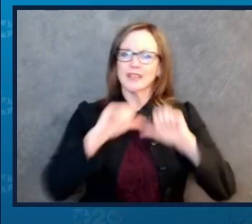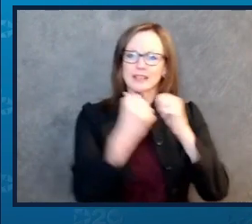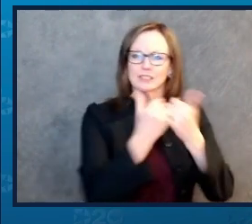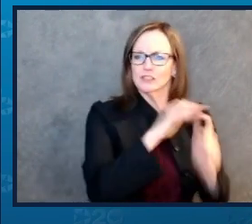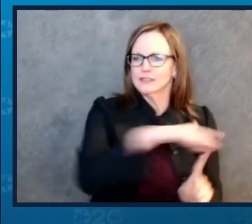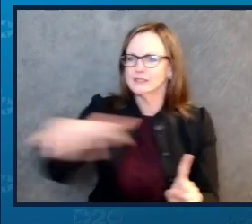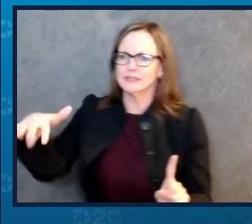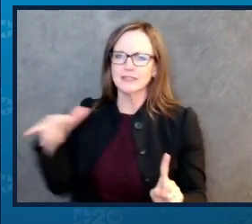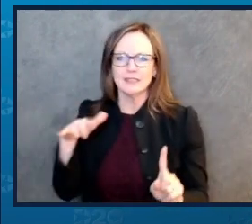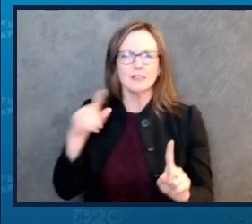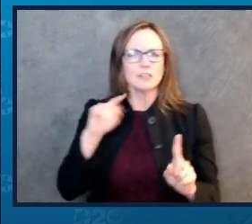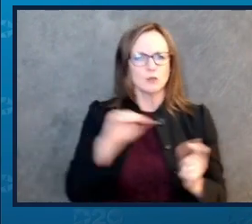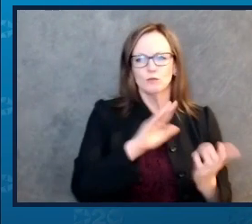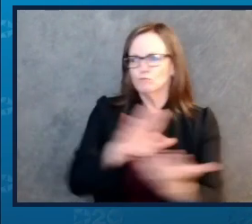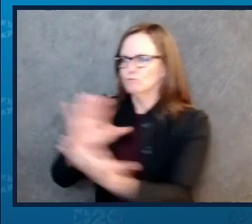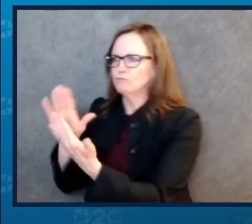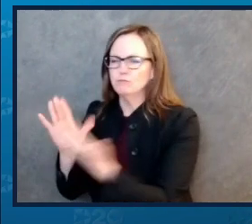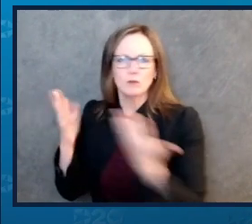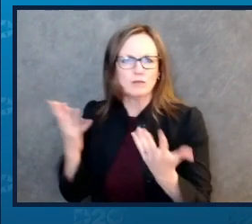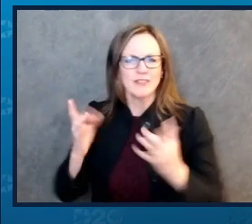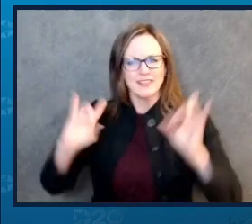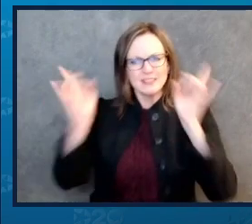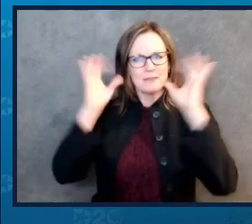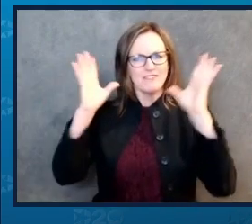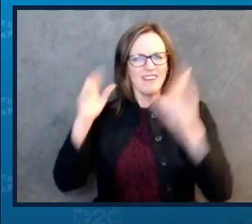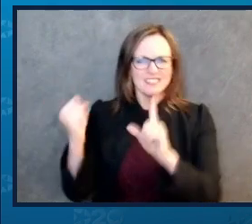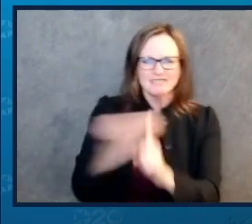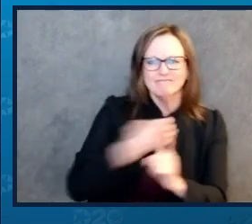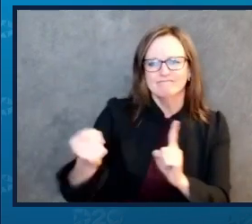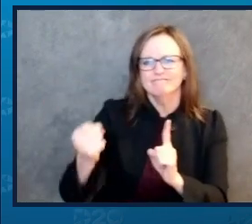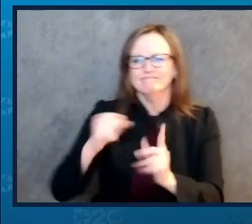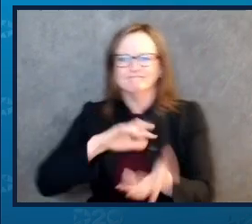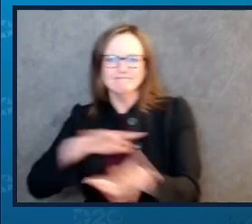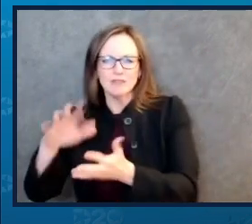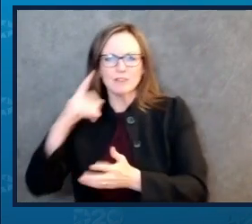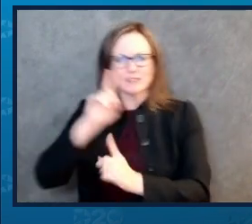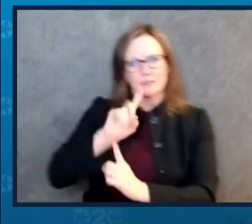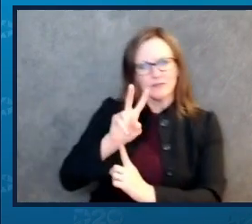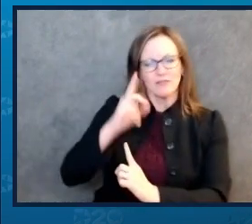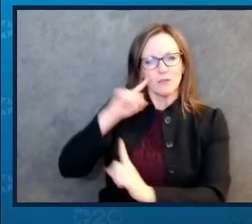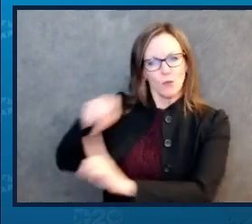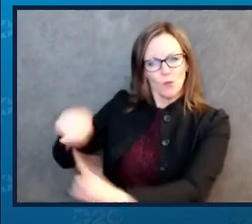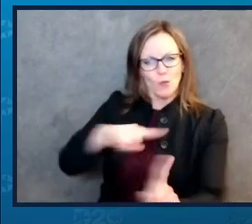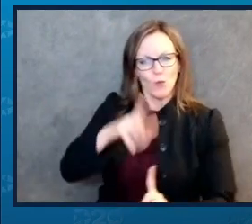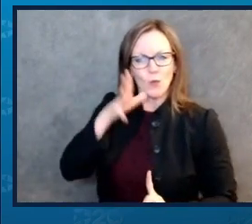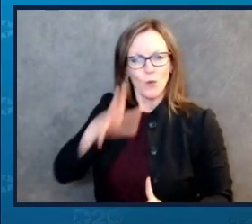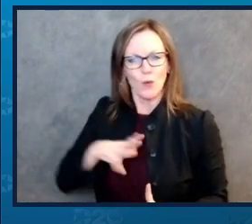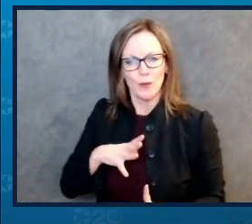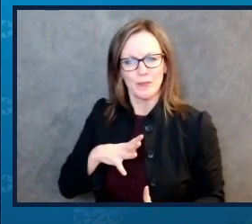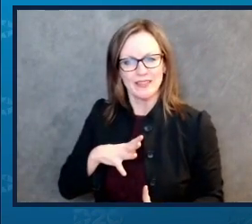IT WAS HARD TO GET THE VOTES BECAUSE YOU HAD TRADITIONALISTS WHO DIDN'T BELIEVE THERE SHOULD